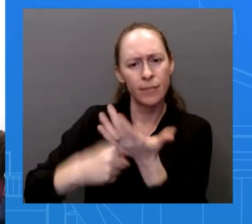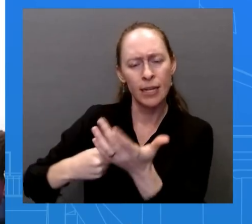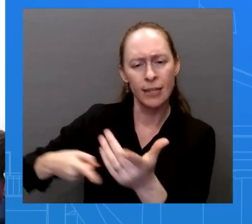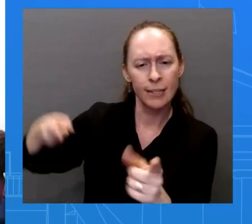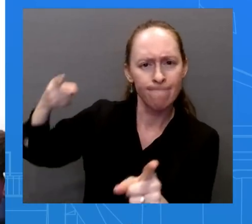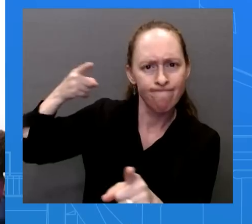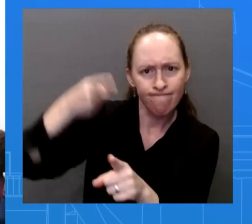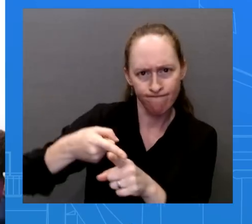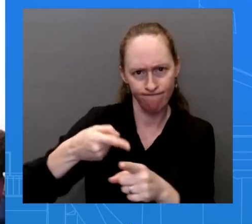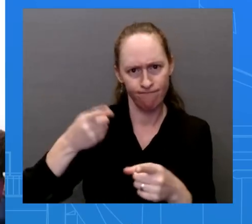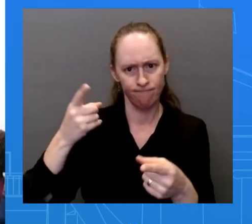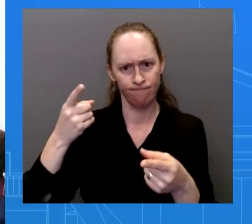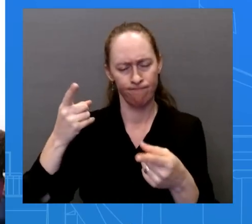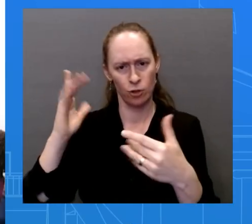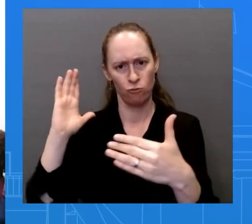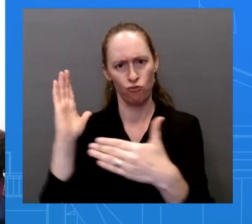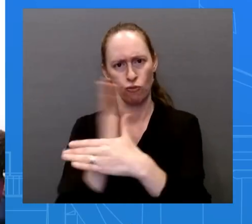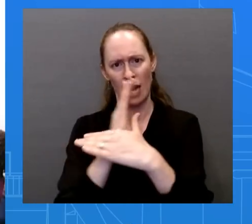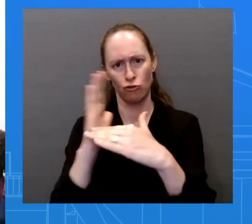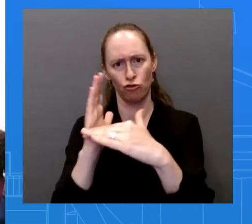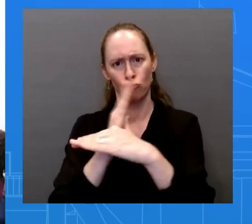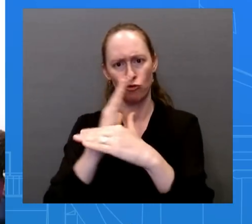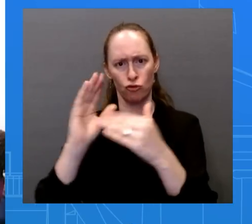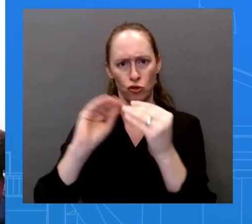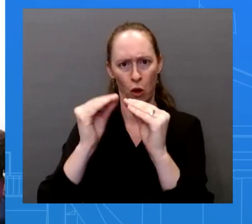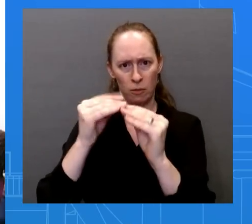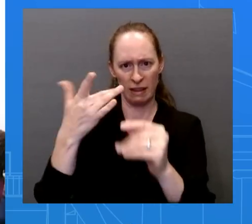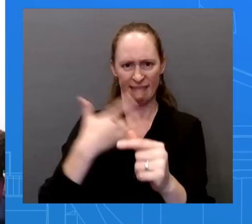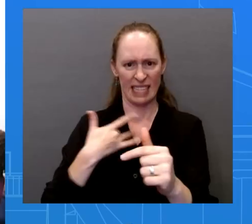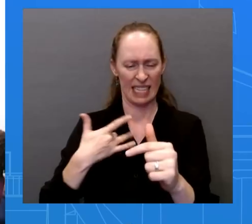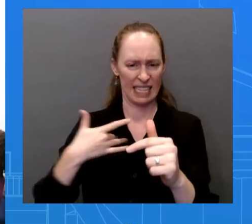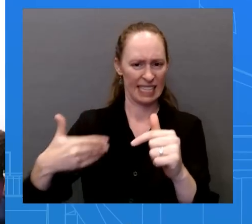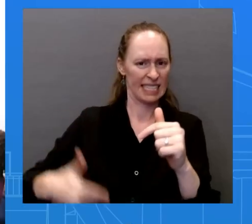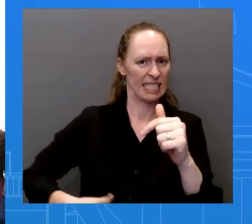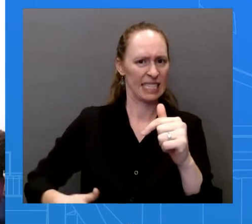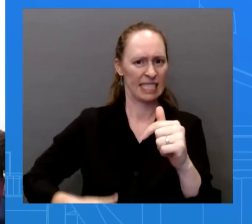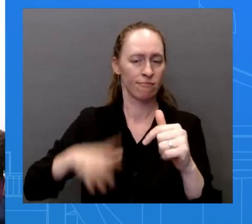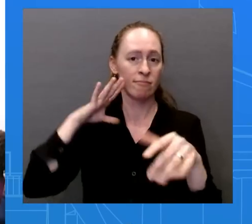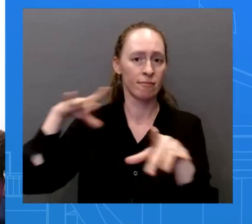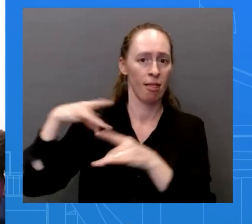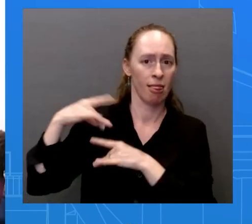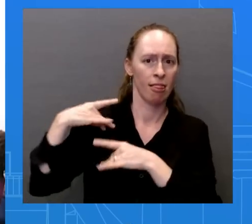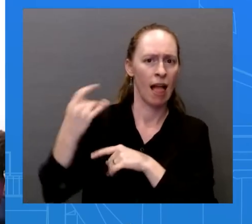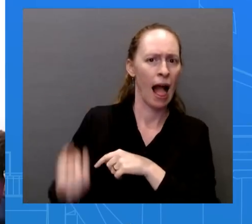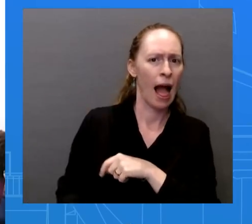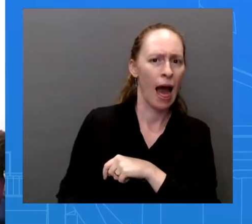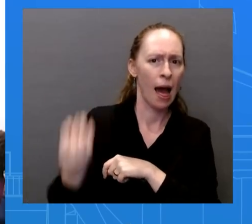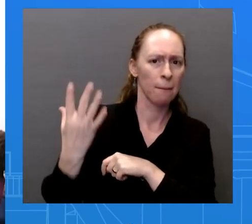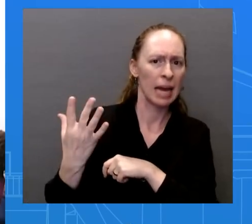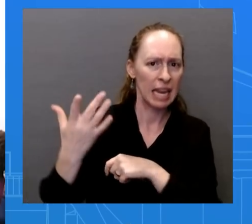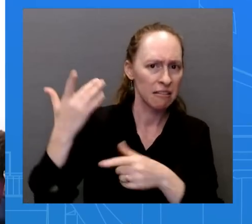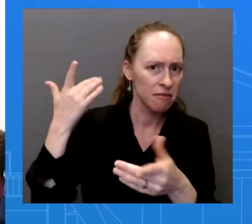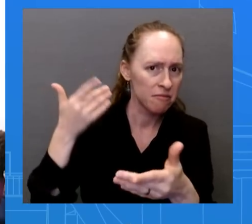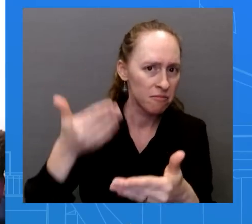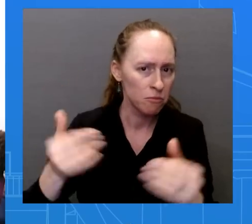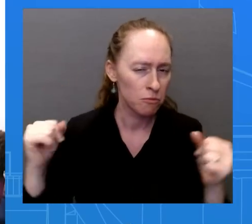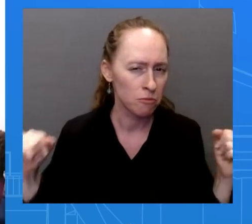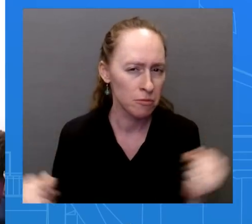And then for the window of time that we have for people to get vaccinated ahead of the winter, like, when does that window sort of close